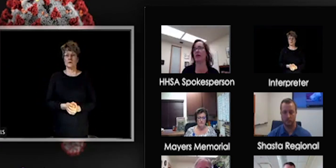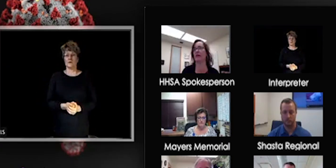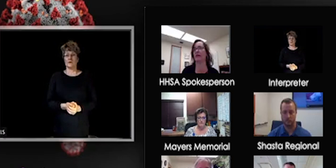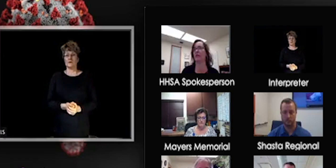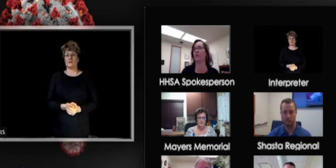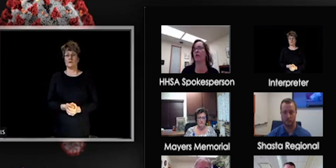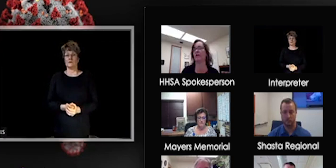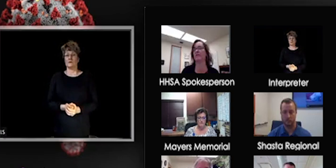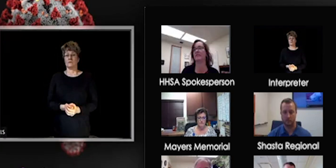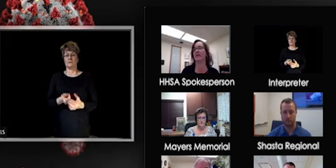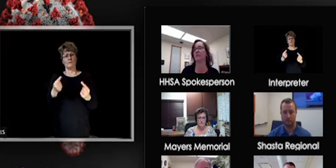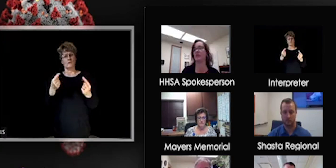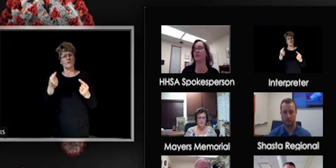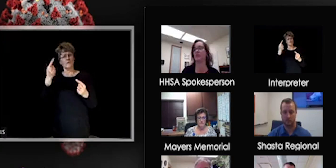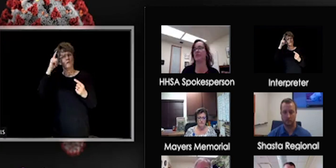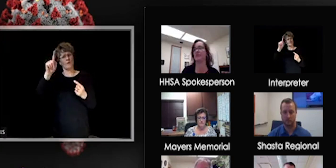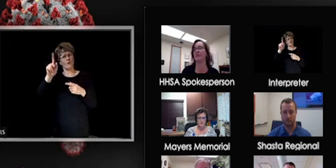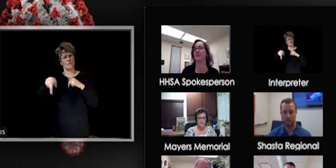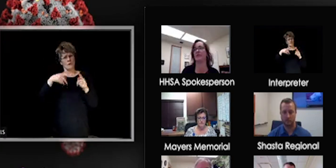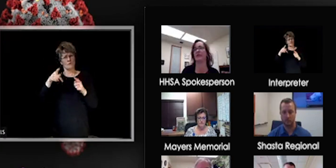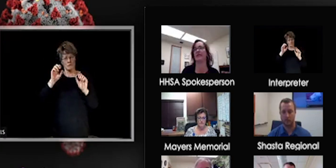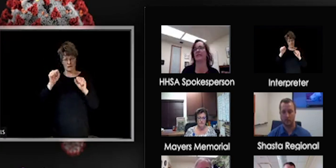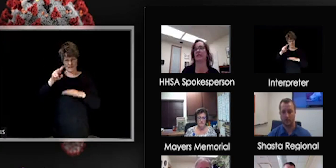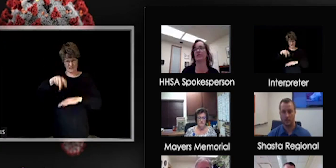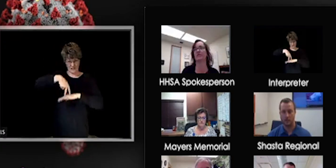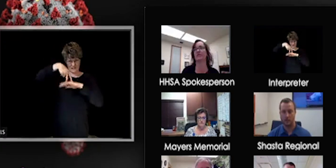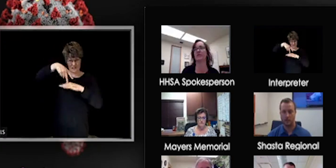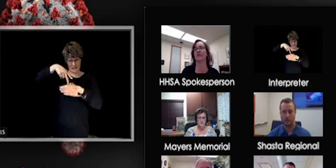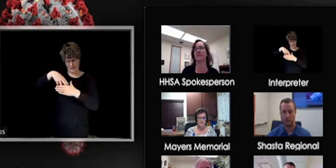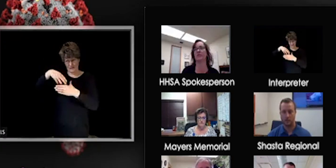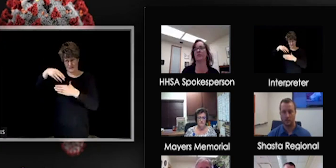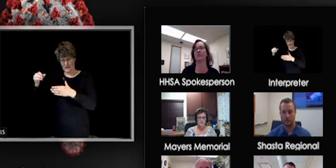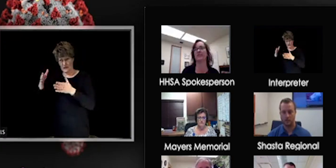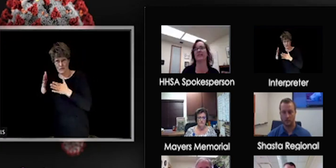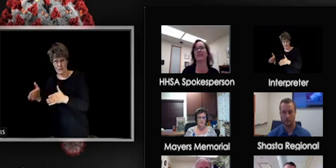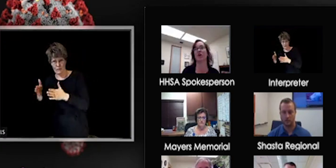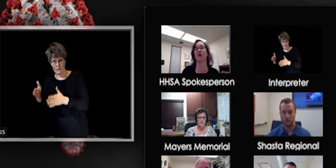hallway or outside for people to speak so they can address themselves in person in an